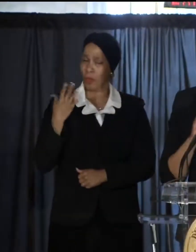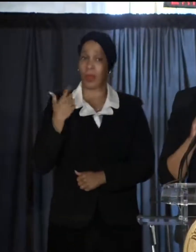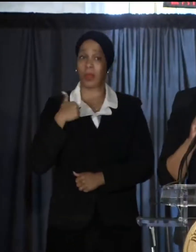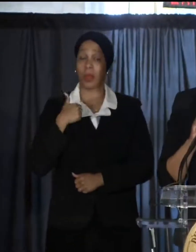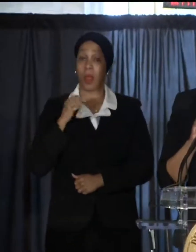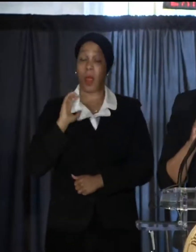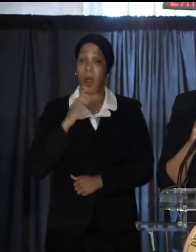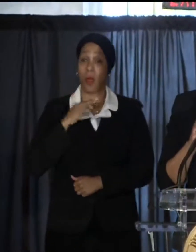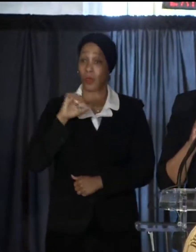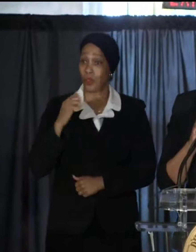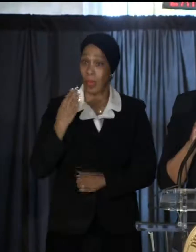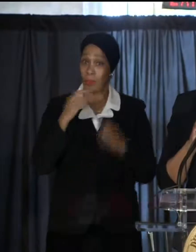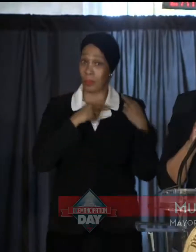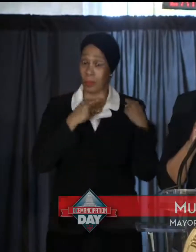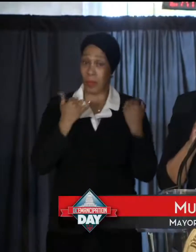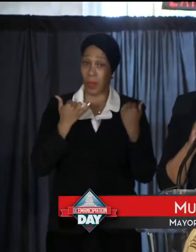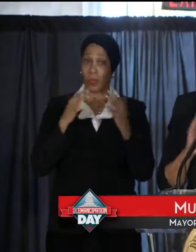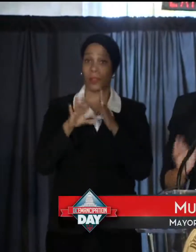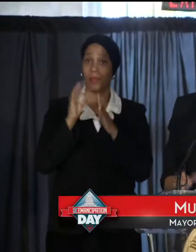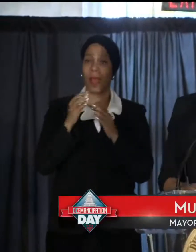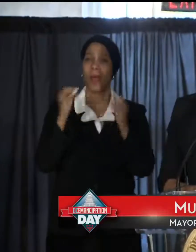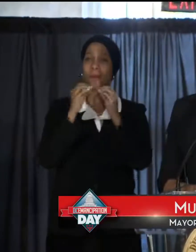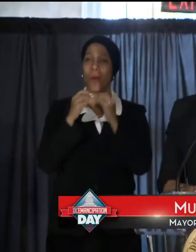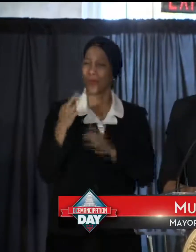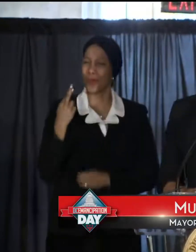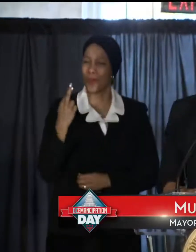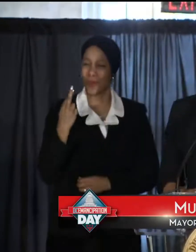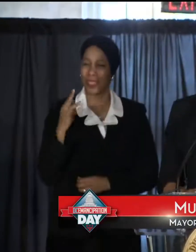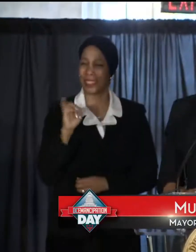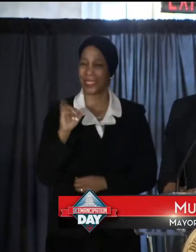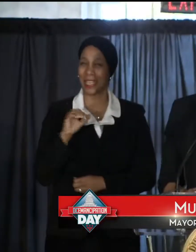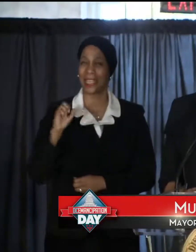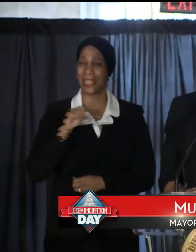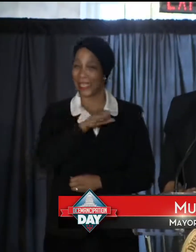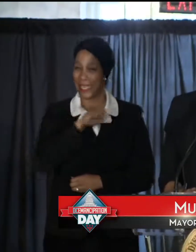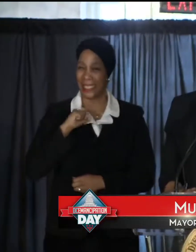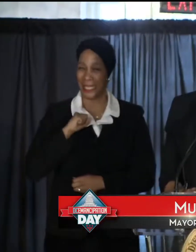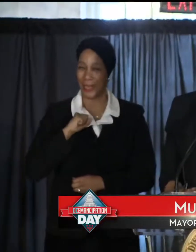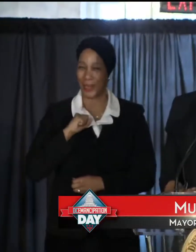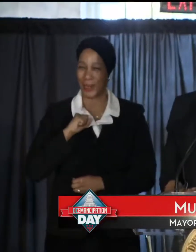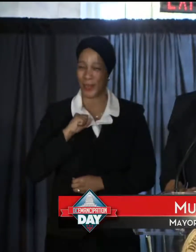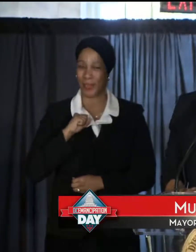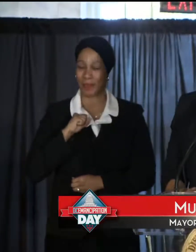IS TO FIND MORE GOOD FRIENDS LIKE THE SENATOR, AND UNTIL OUR